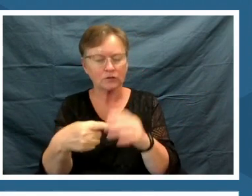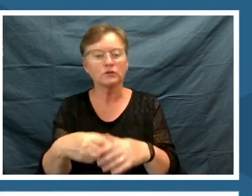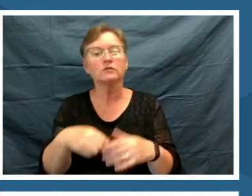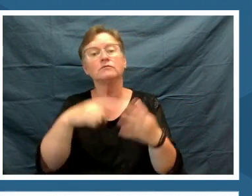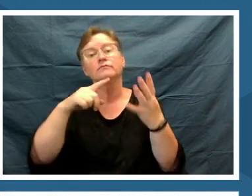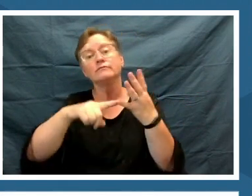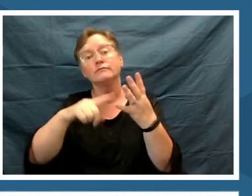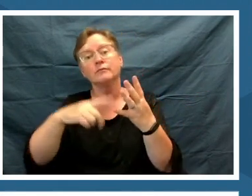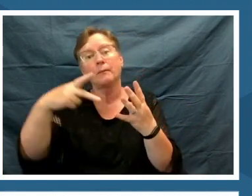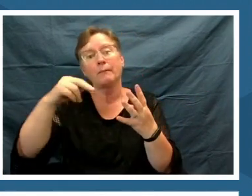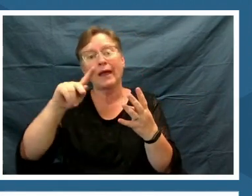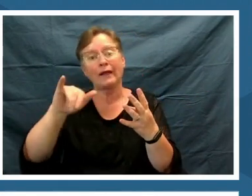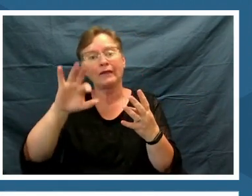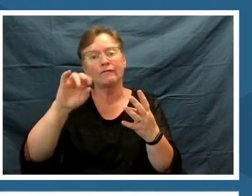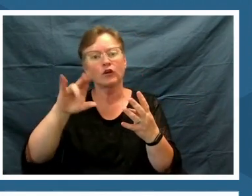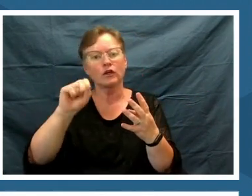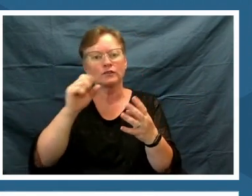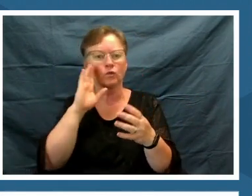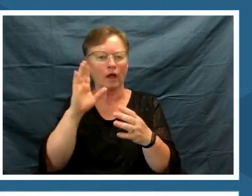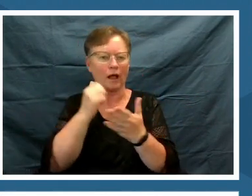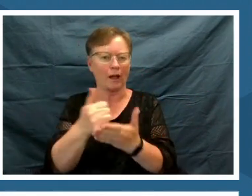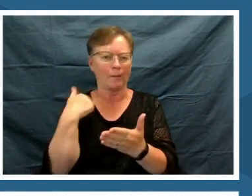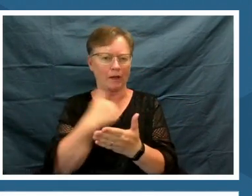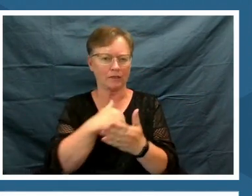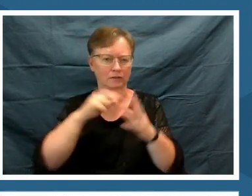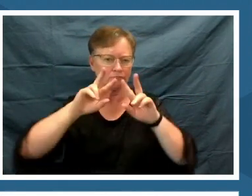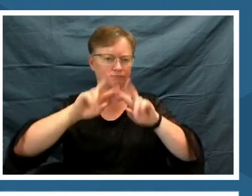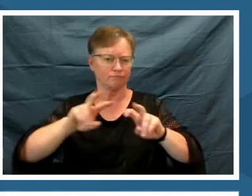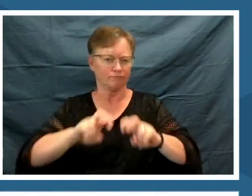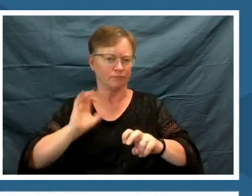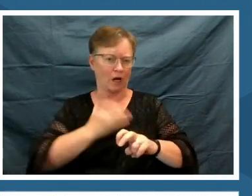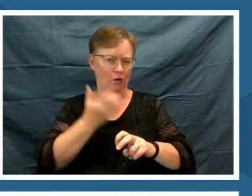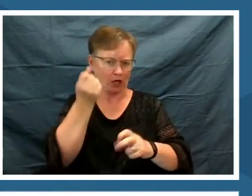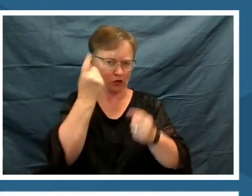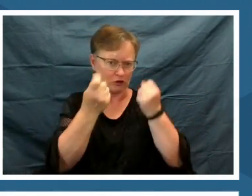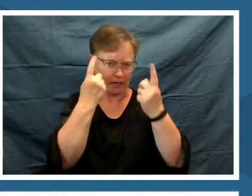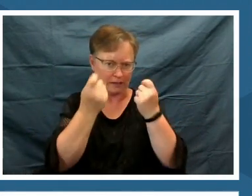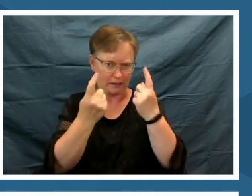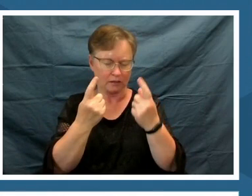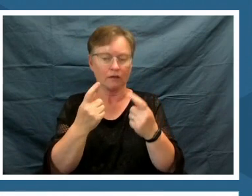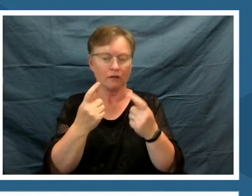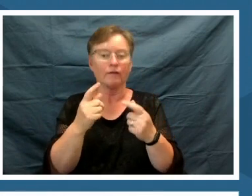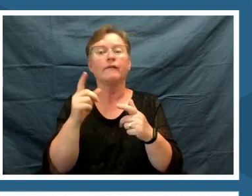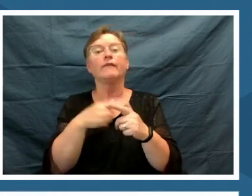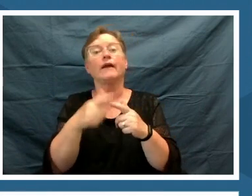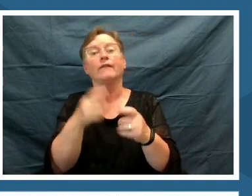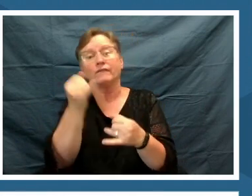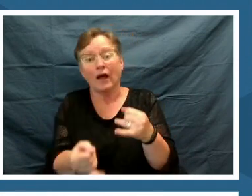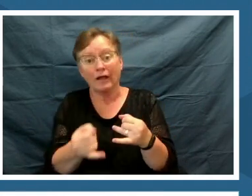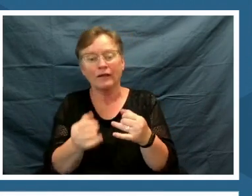our understanding and then finally